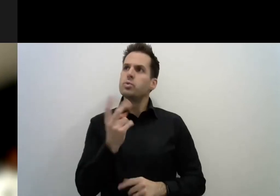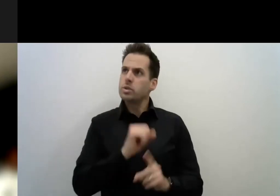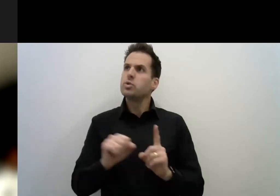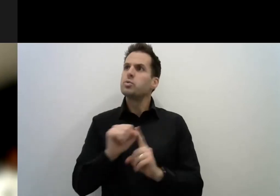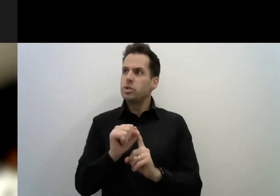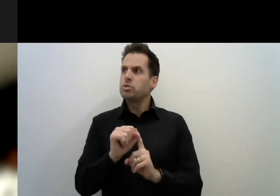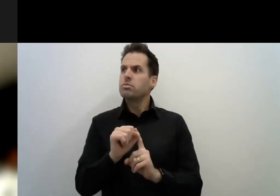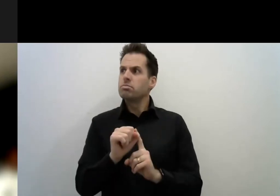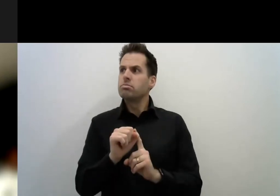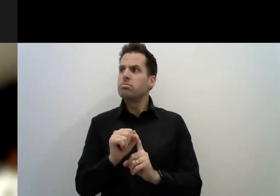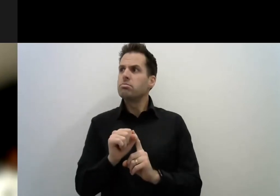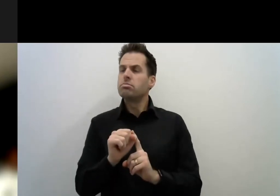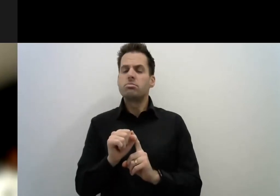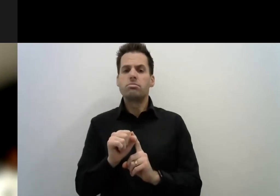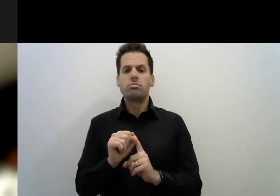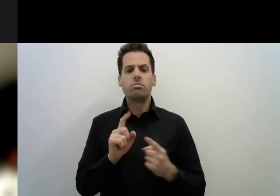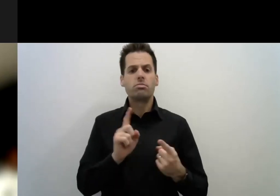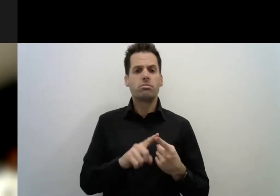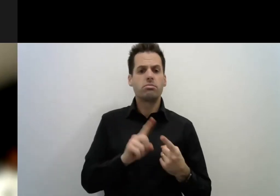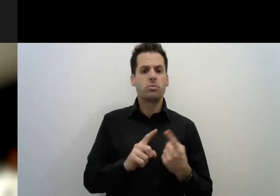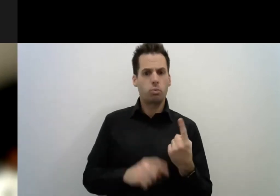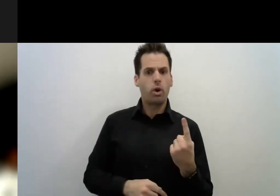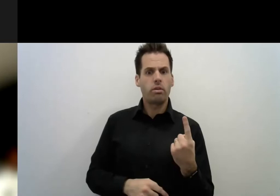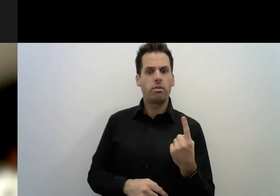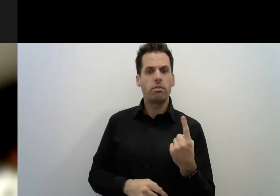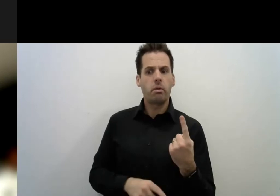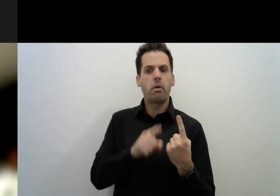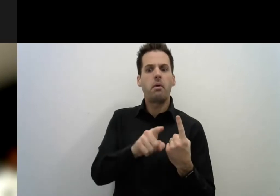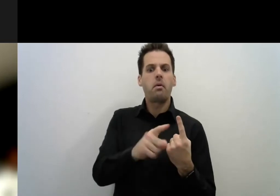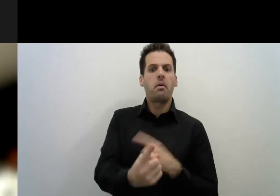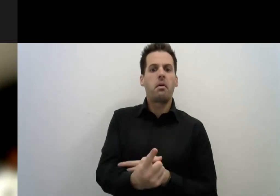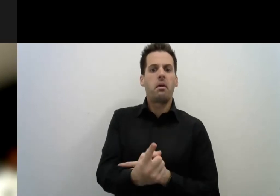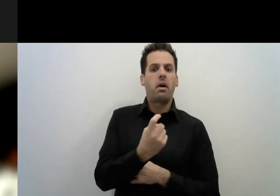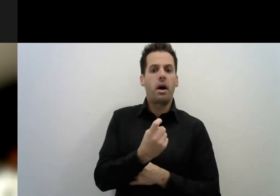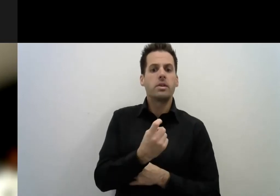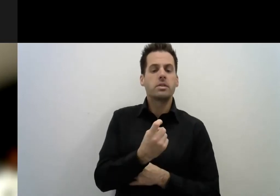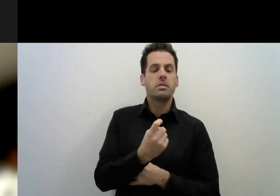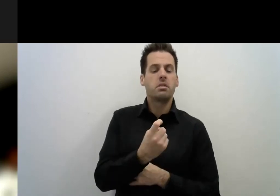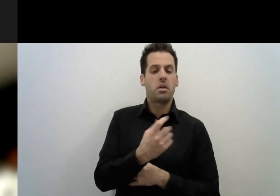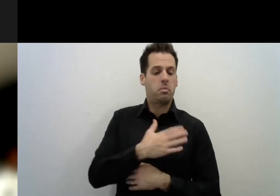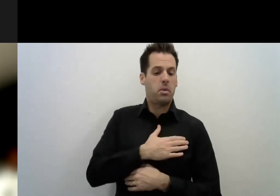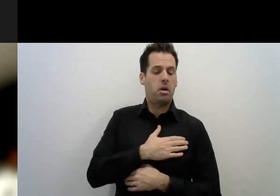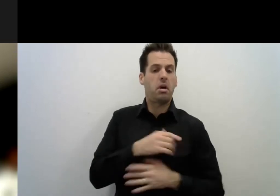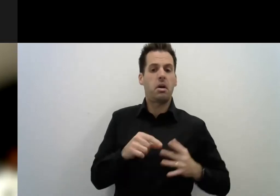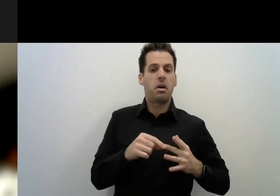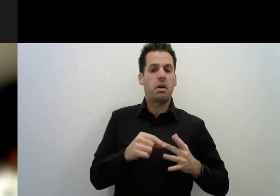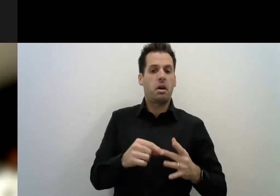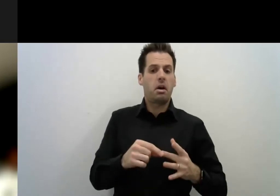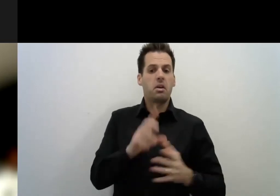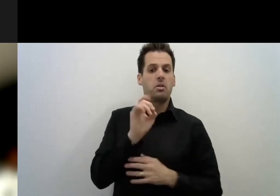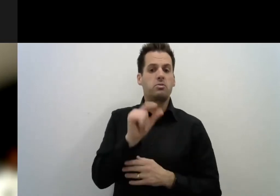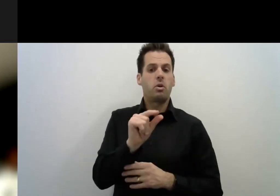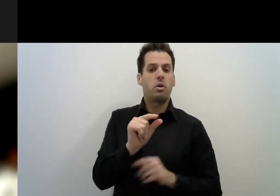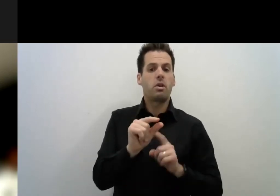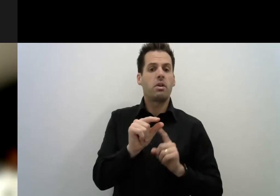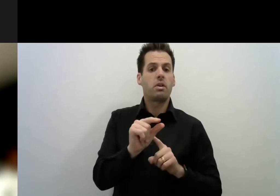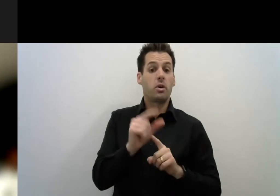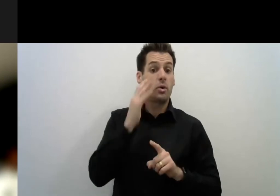separate occasions where i was questioned about my guide dog when i entered a retail establishment